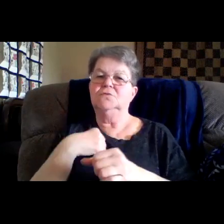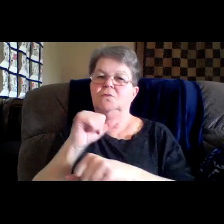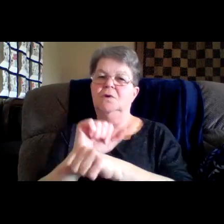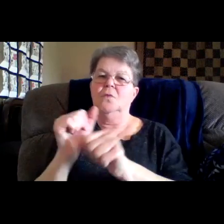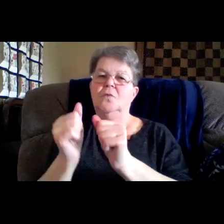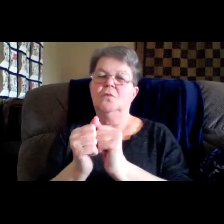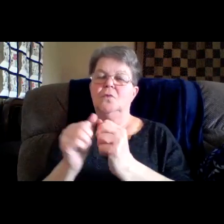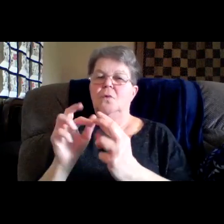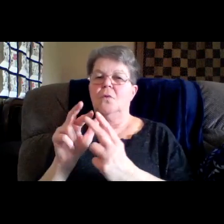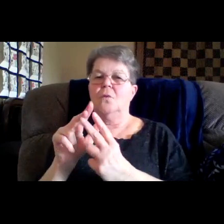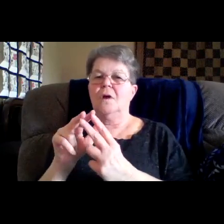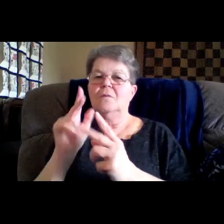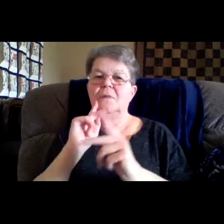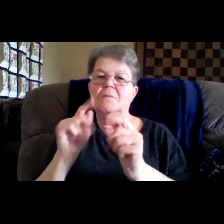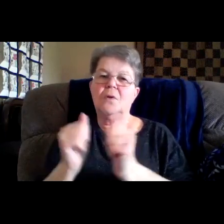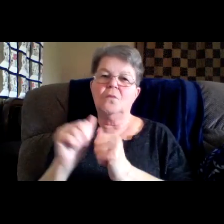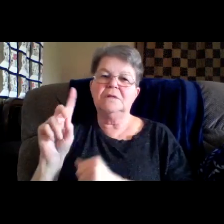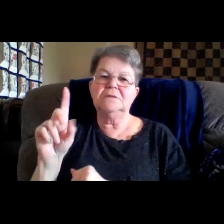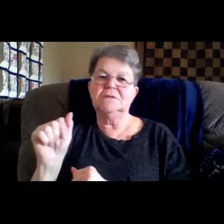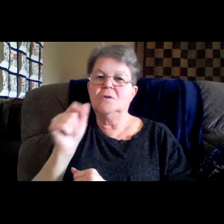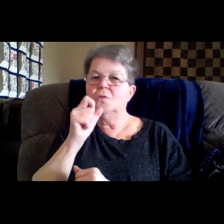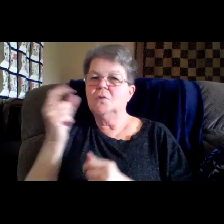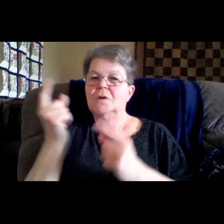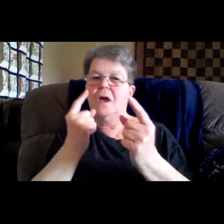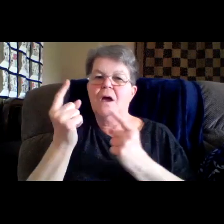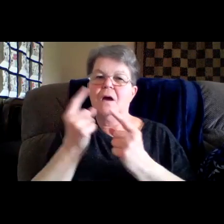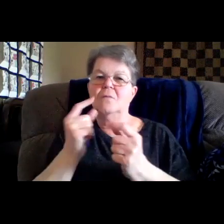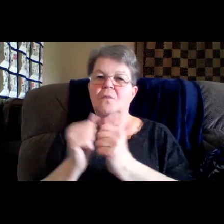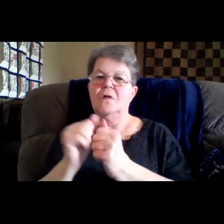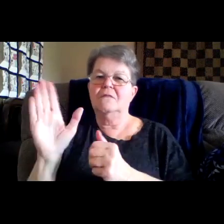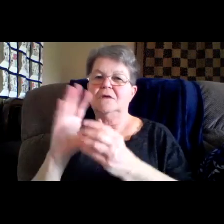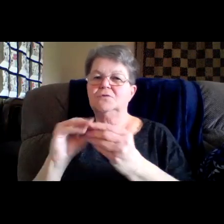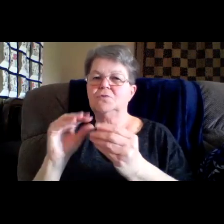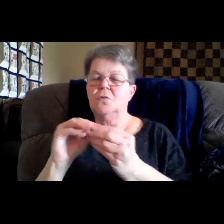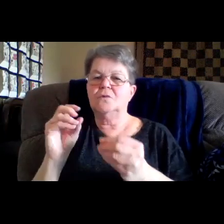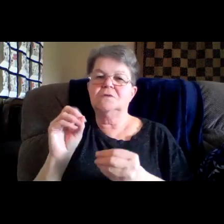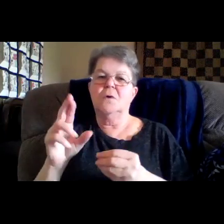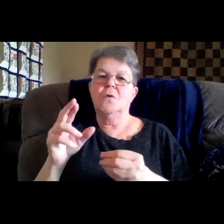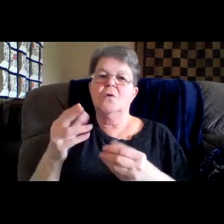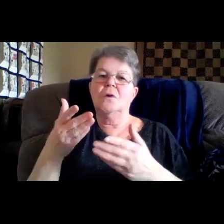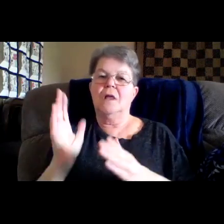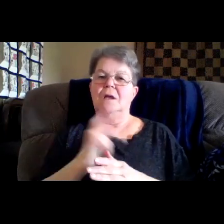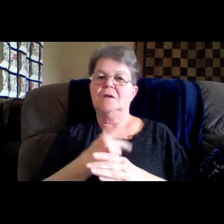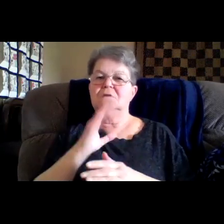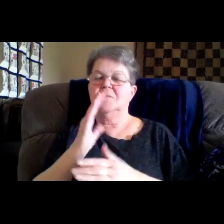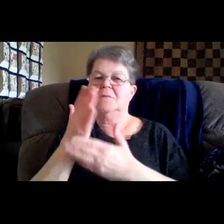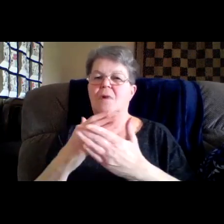whether it's people with disabilities who've come to us with their stories or shared, let us be part of their supported decision-making journey.